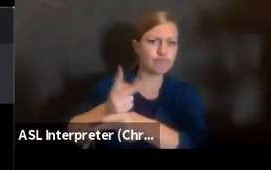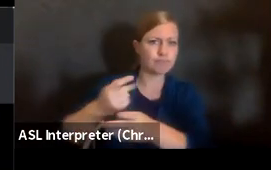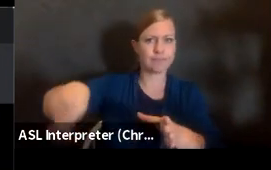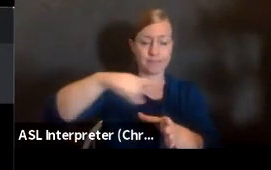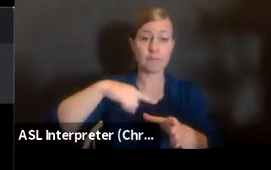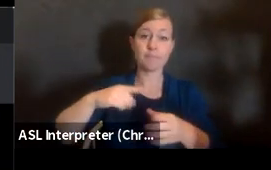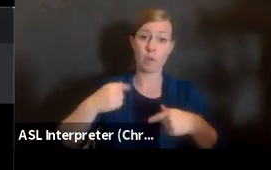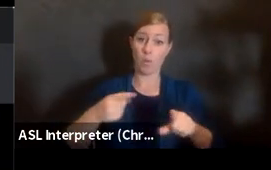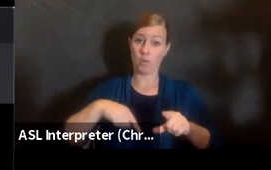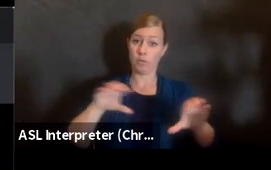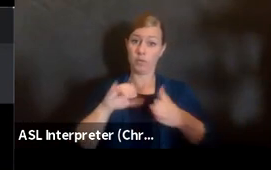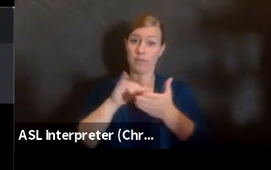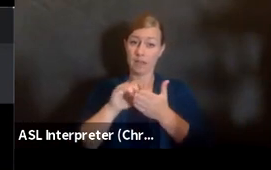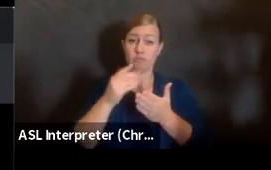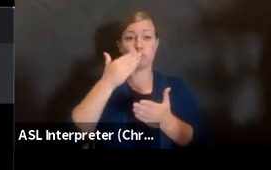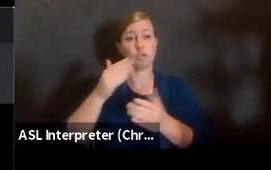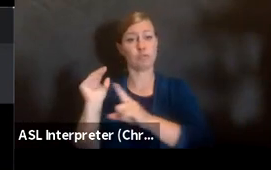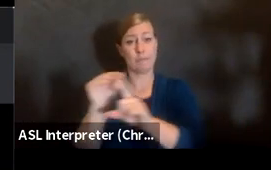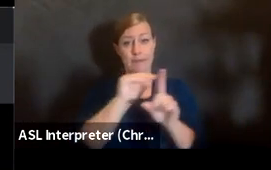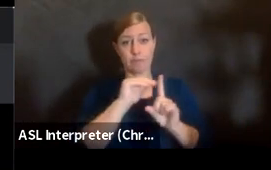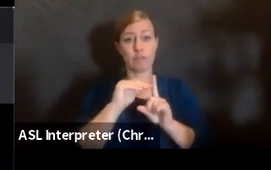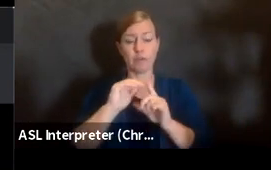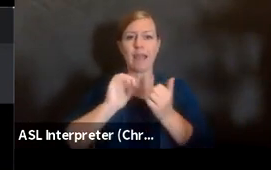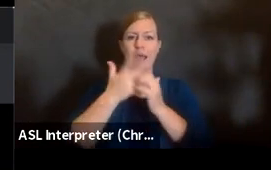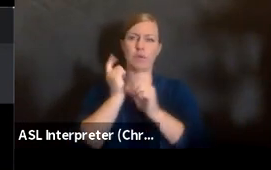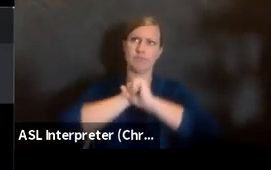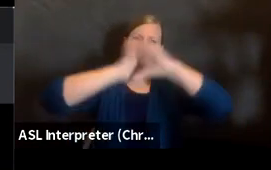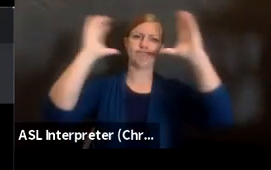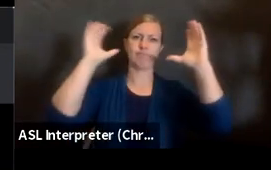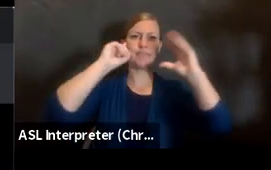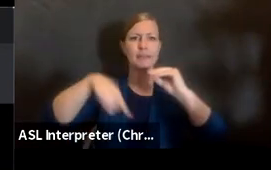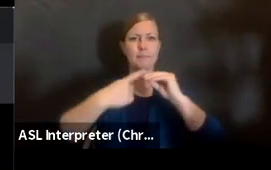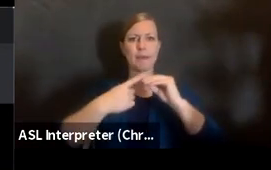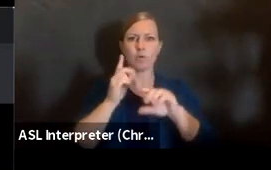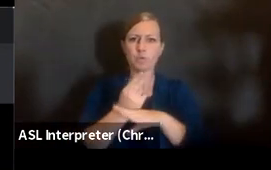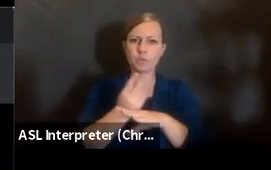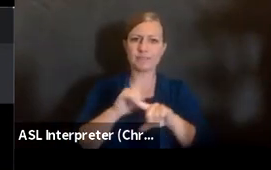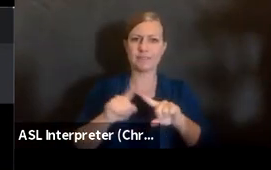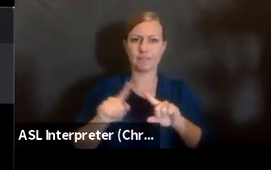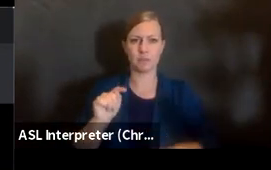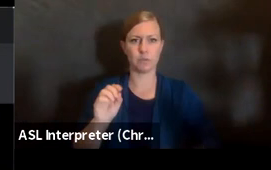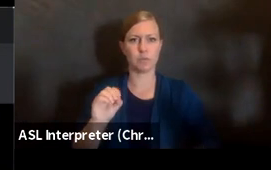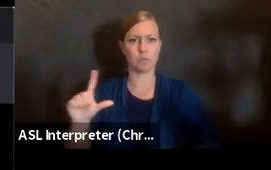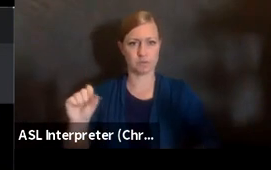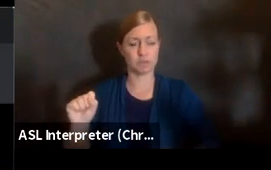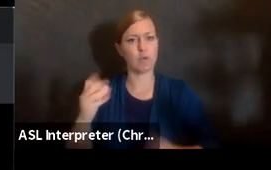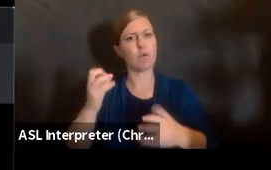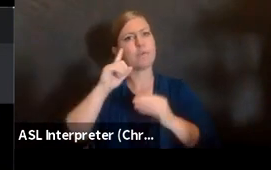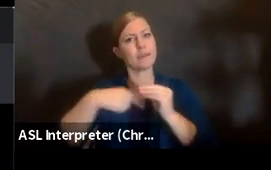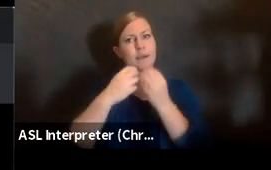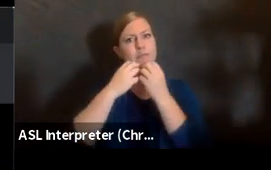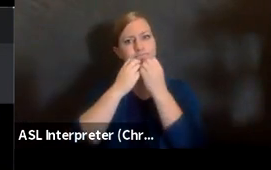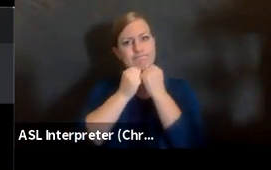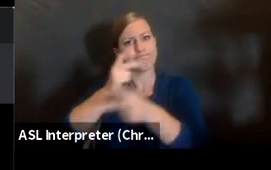Jeff Crawford: just a reminder, real quickly about framing our thinking as we're using these tools. Remember, we want to take care of the learner and there are a lot of structures that help us to